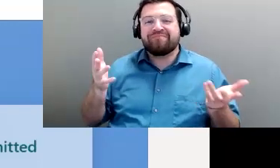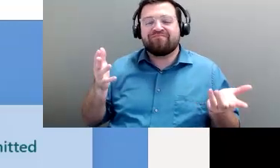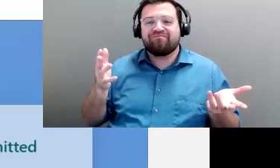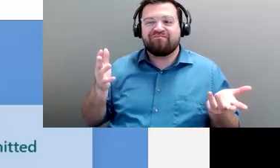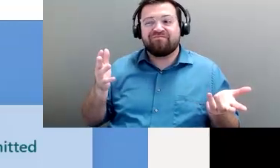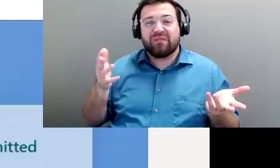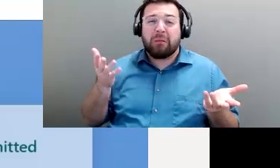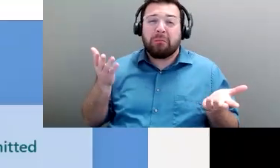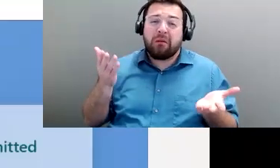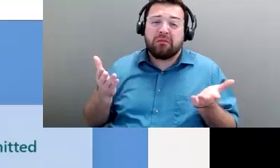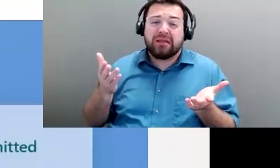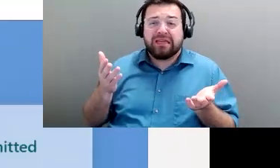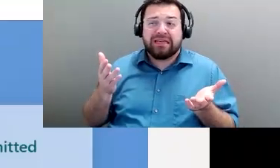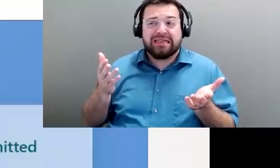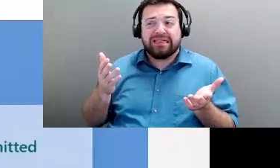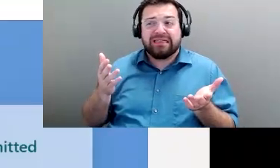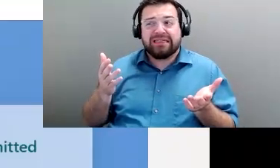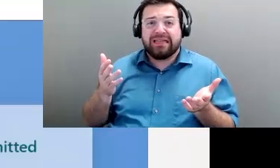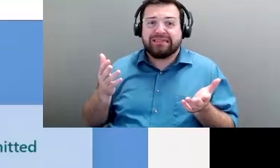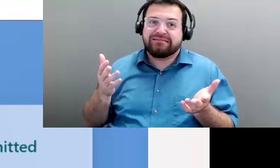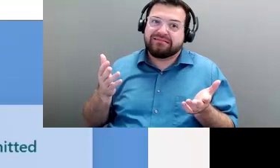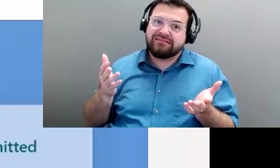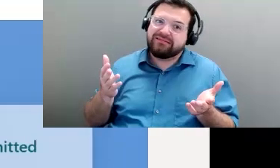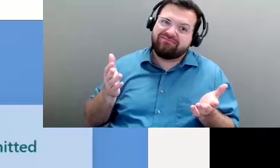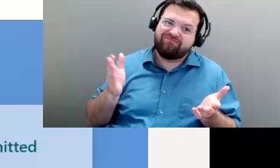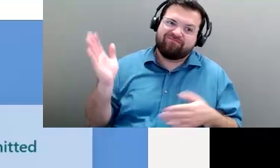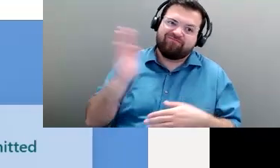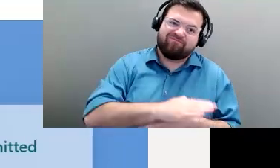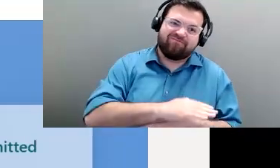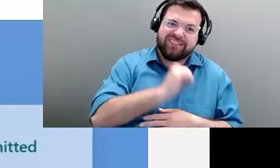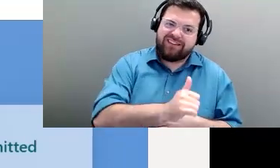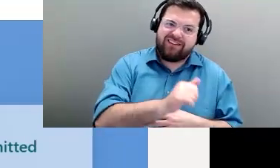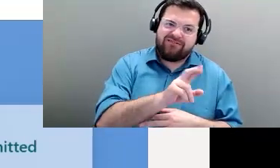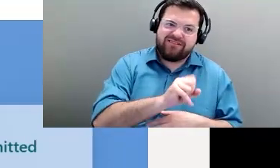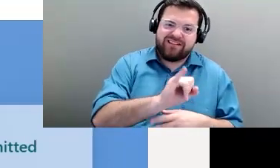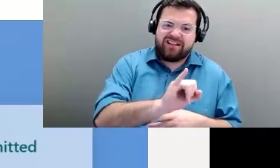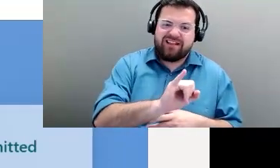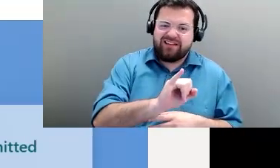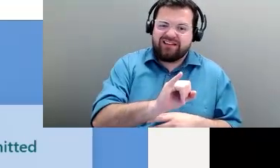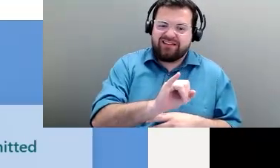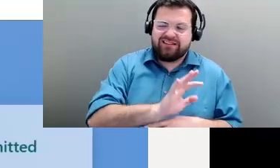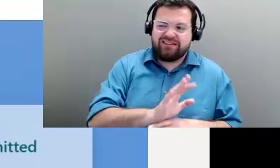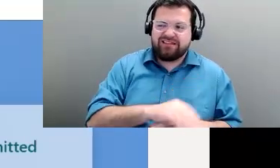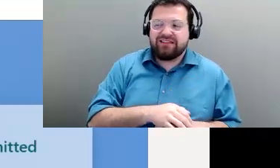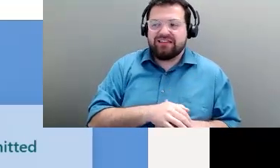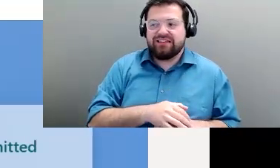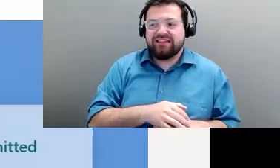on the borderline of not being RSI. You know, even though it, does mention time,